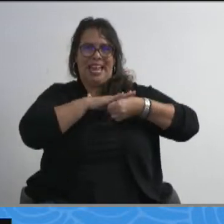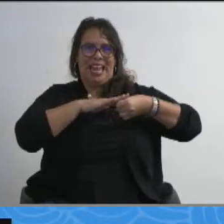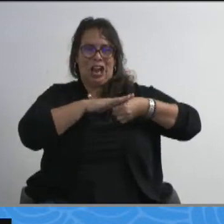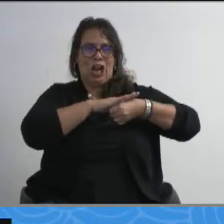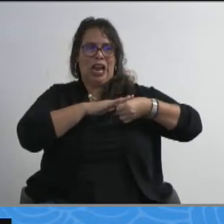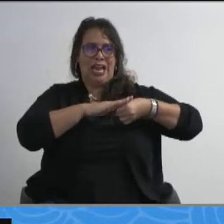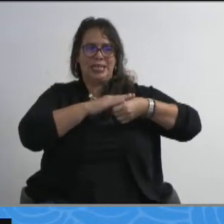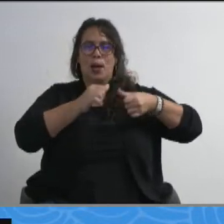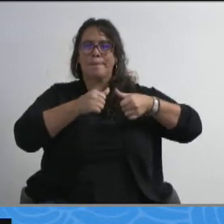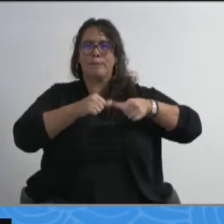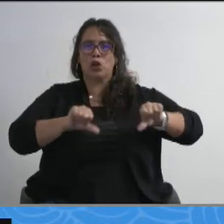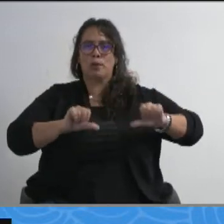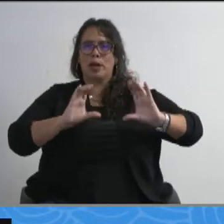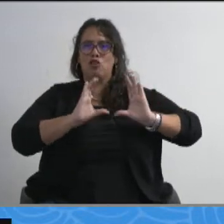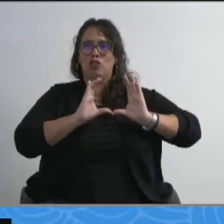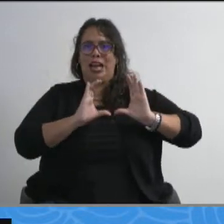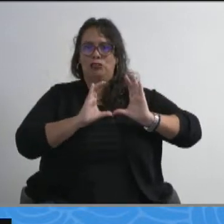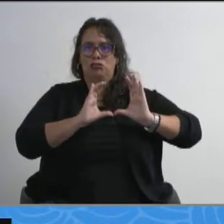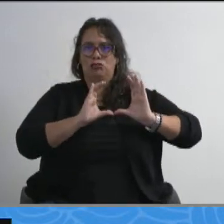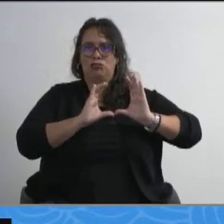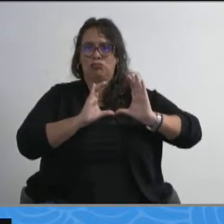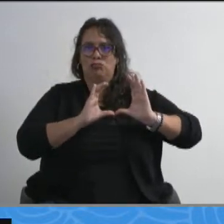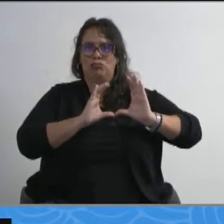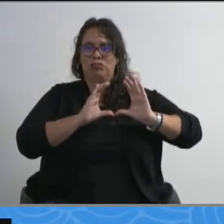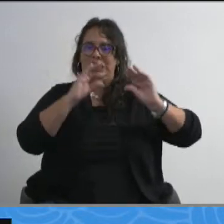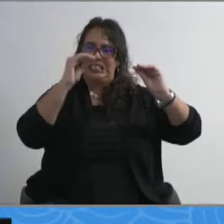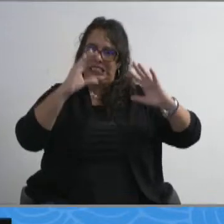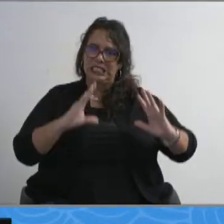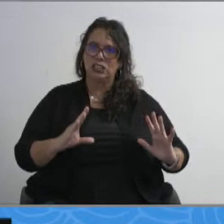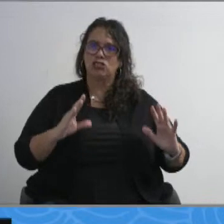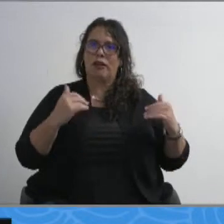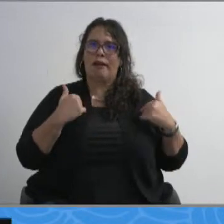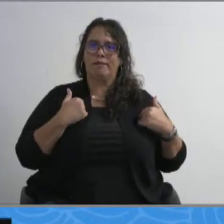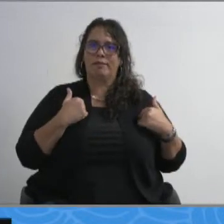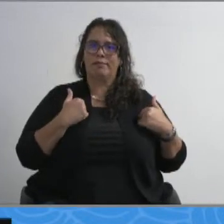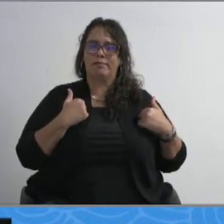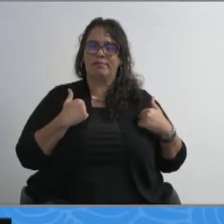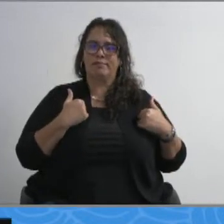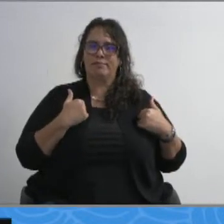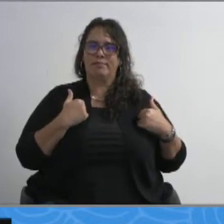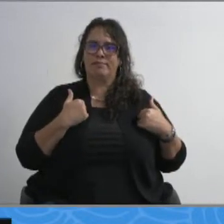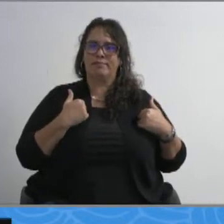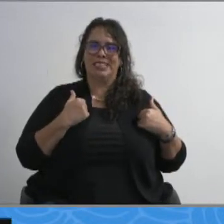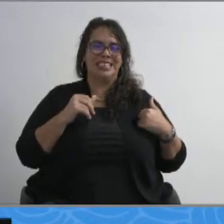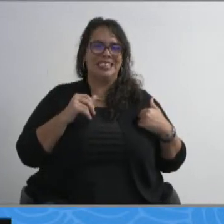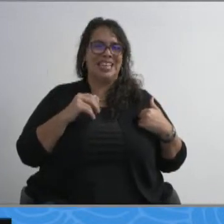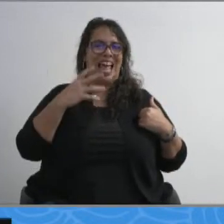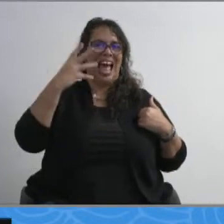or credentials that you might know that a teacher may have that would be considered out of field